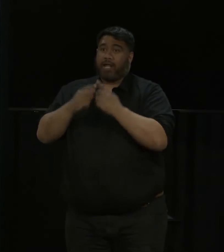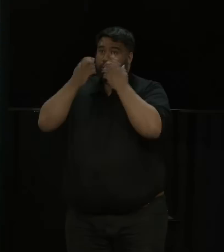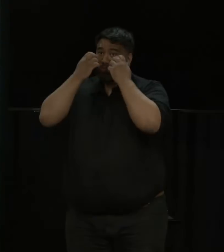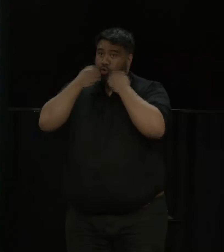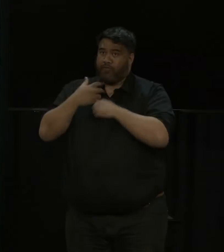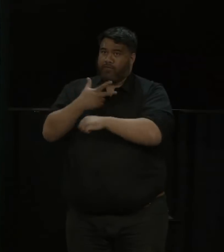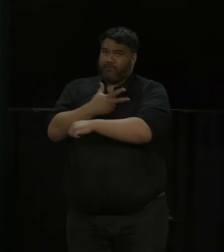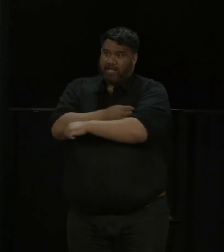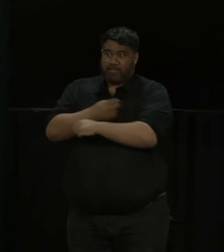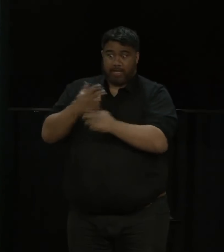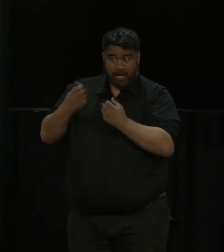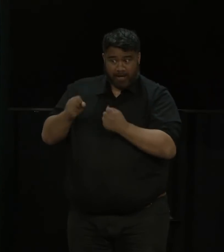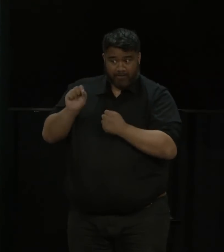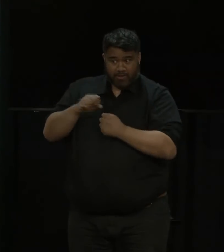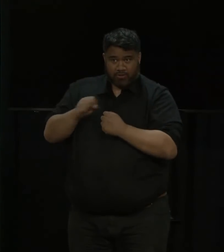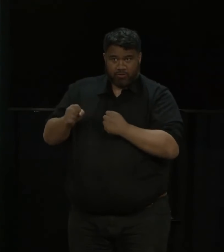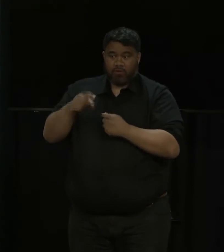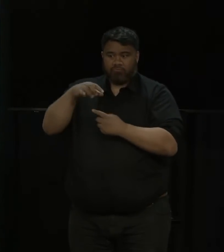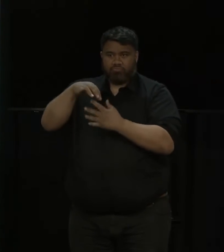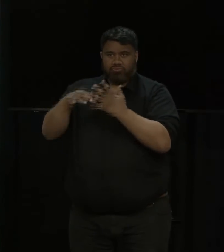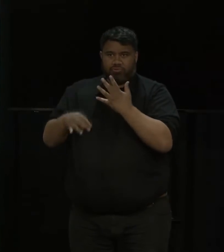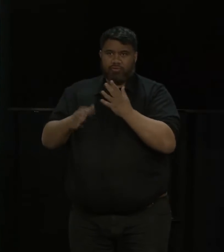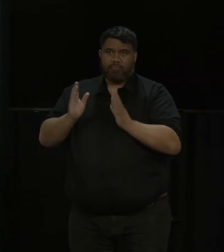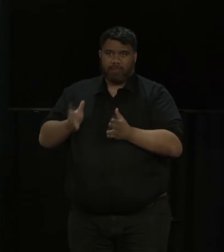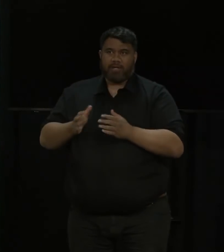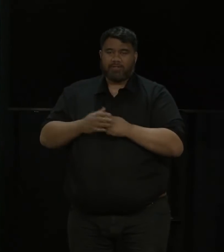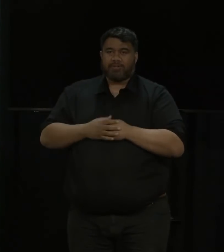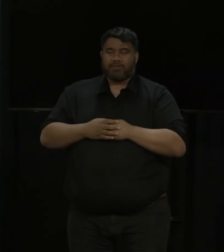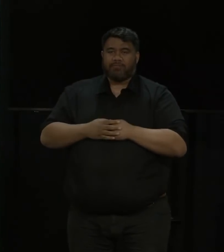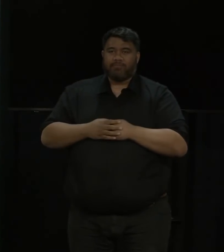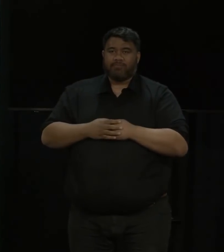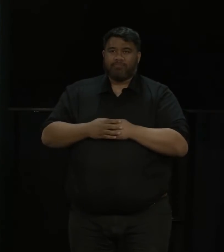required to complete a final negative test before entering the community.